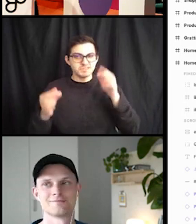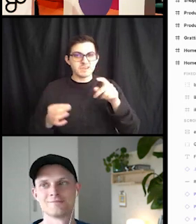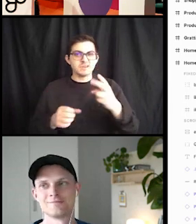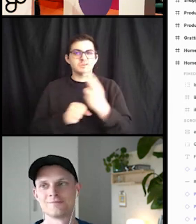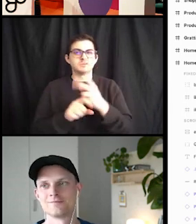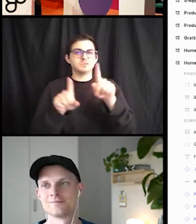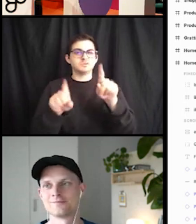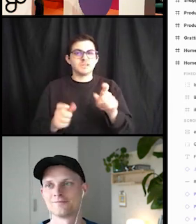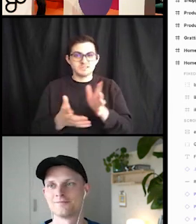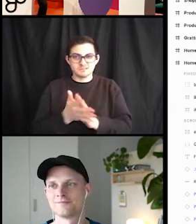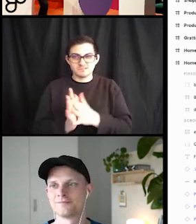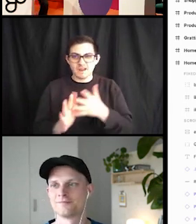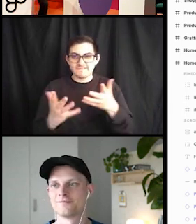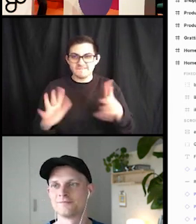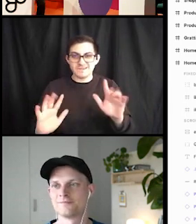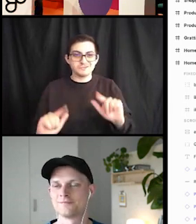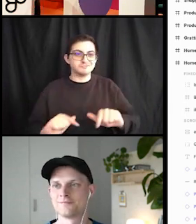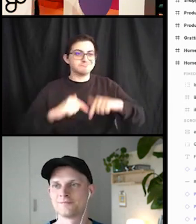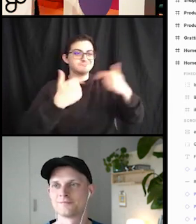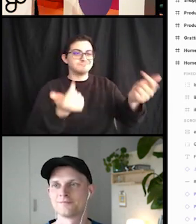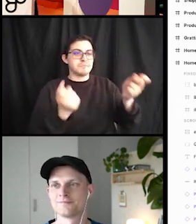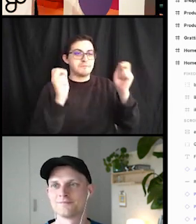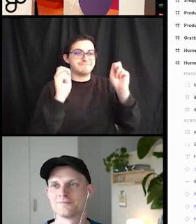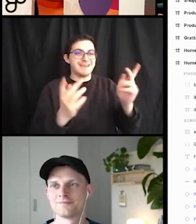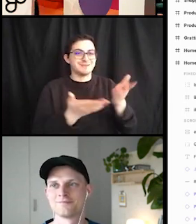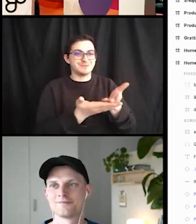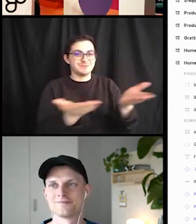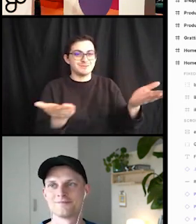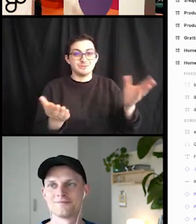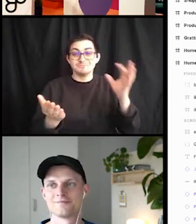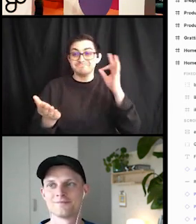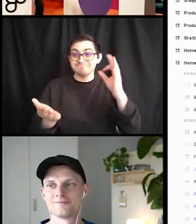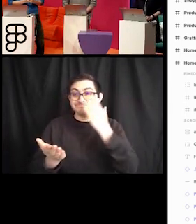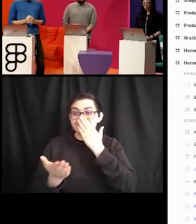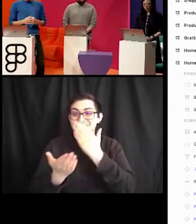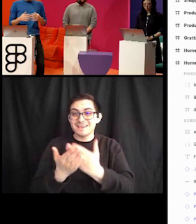All right thank you so much, Oscar. So you can go back to my diagram I'm